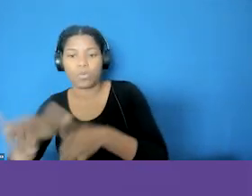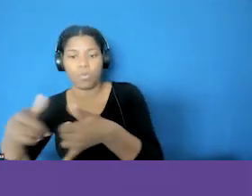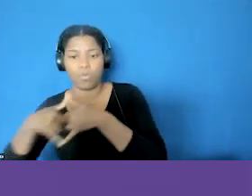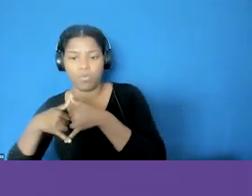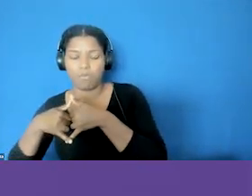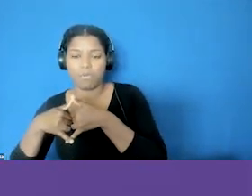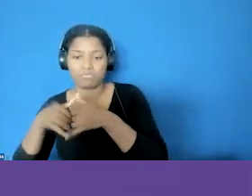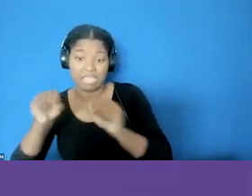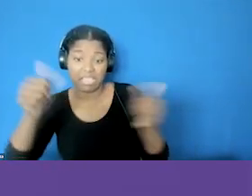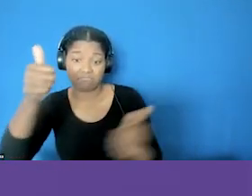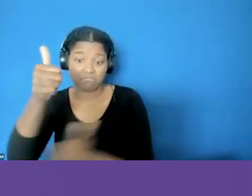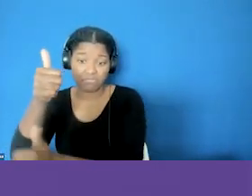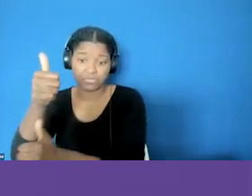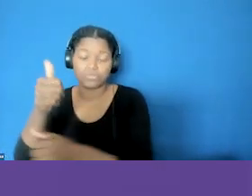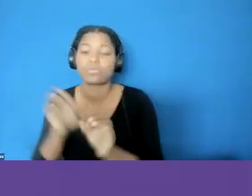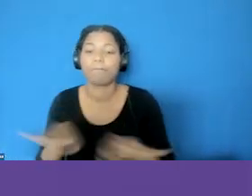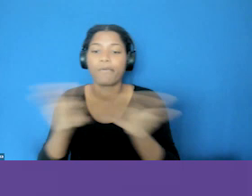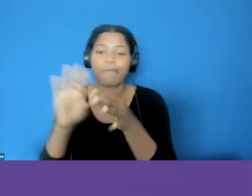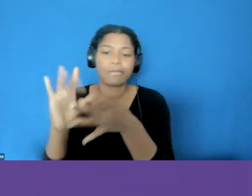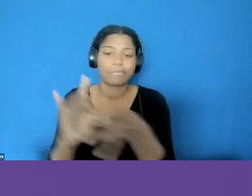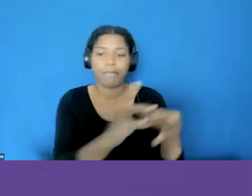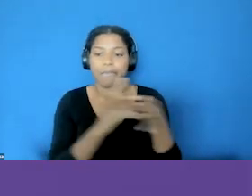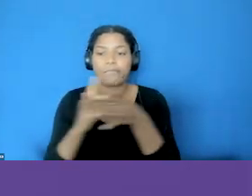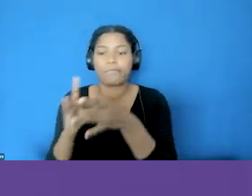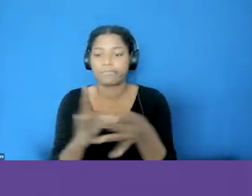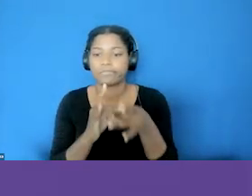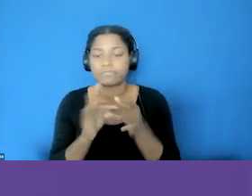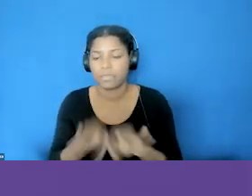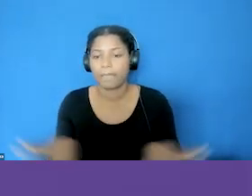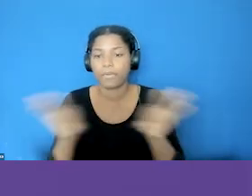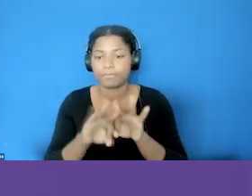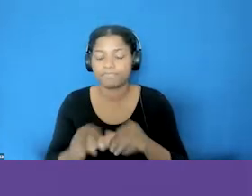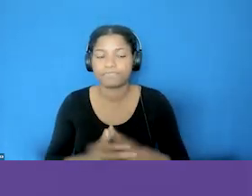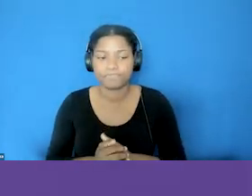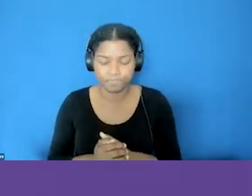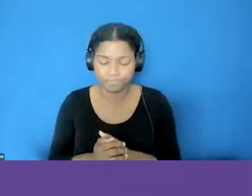So, you know, collaborate to, you know, build those working relationships.